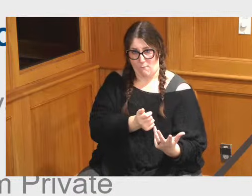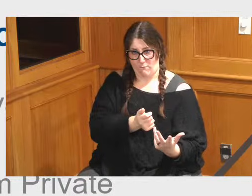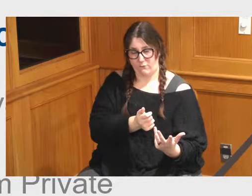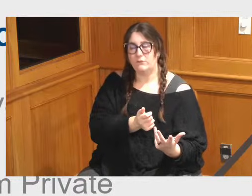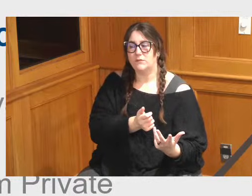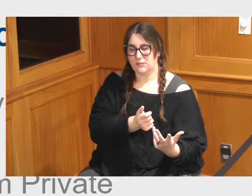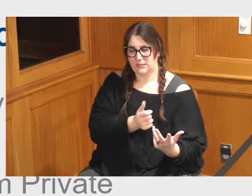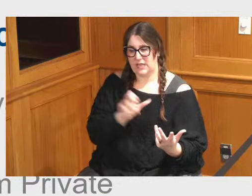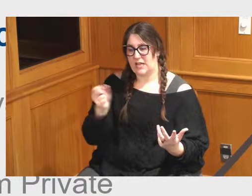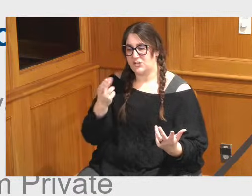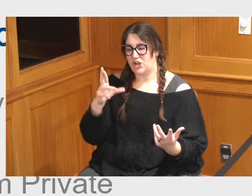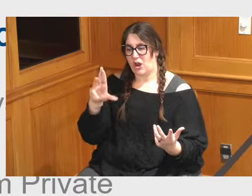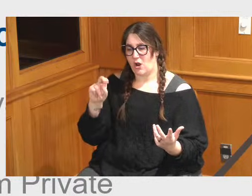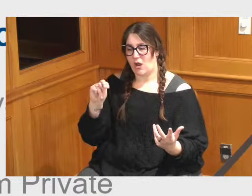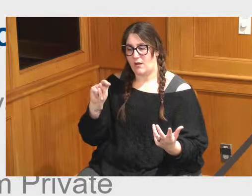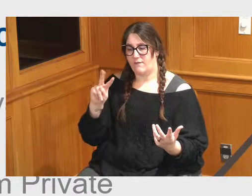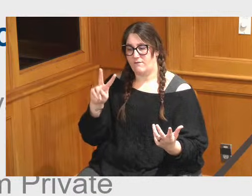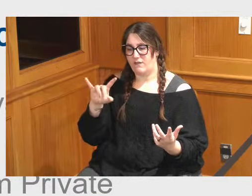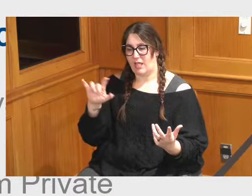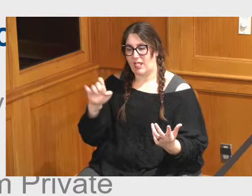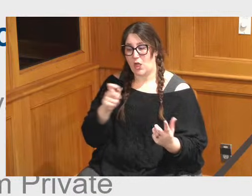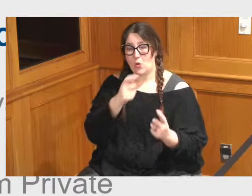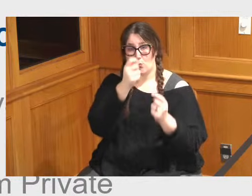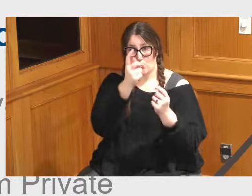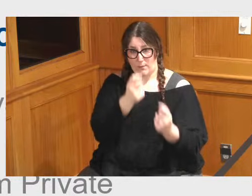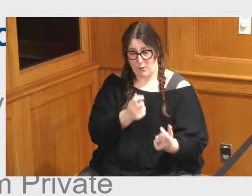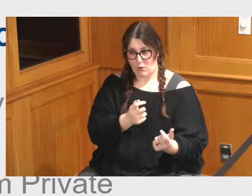Sharonville removes the Sharonville is the one in this in this instance. They would